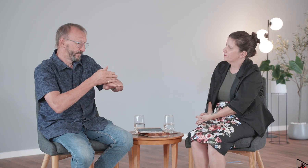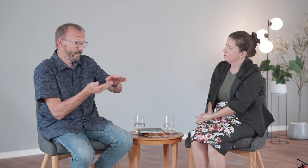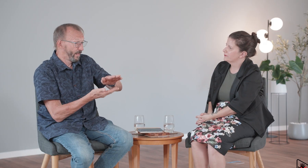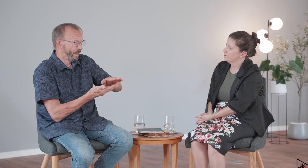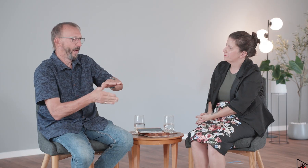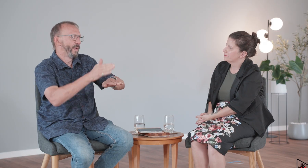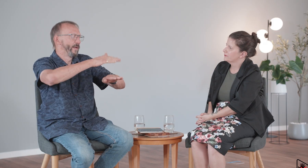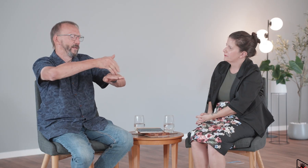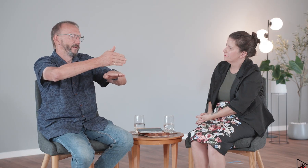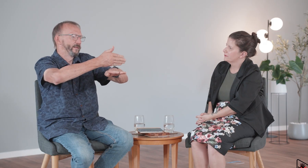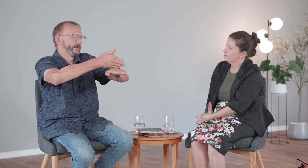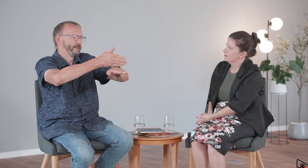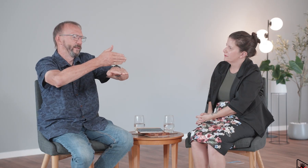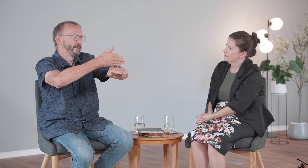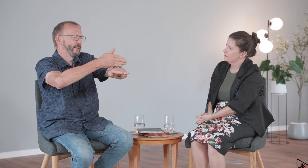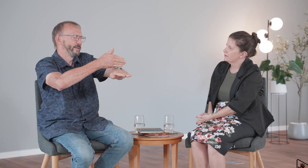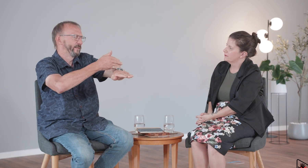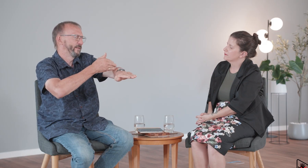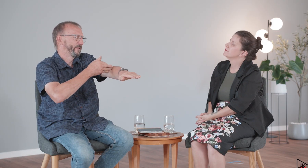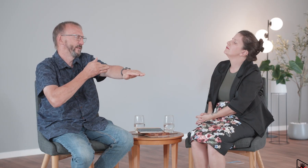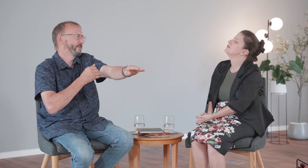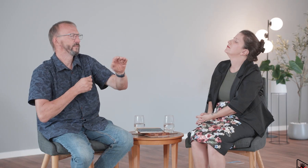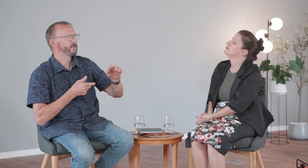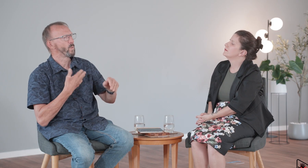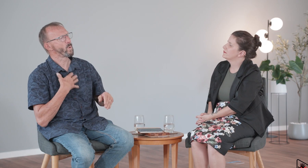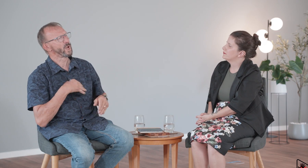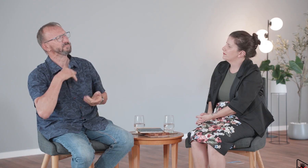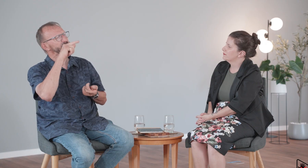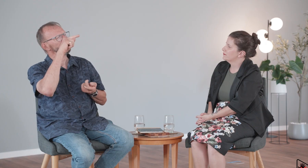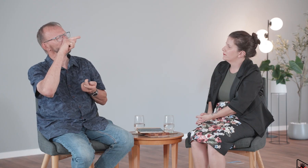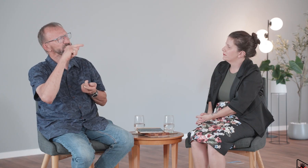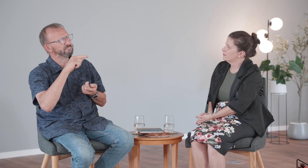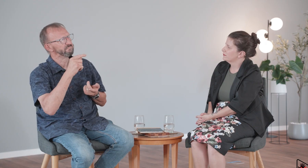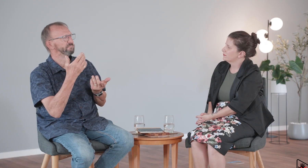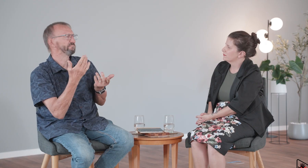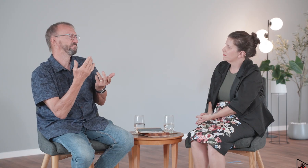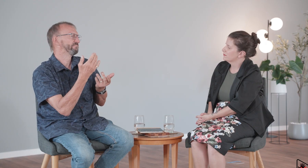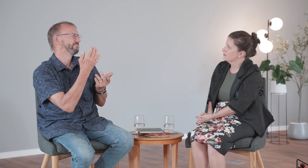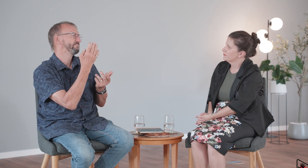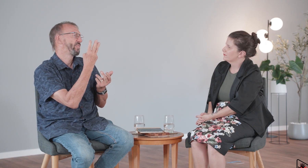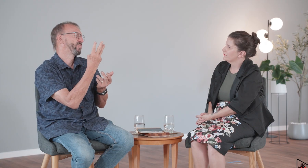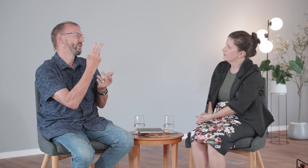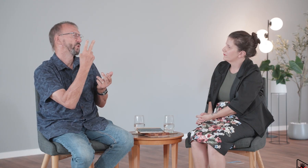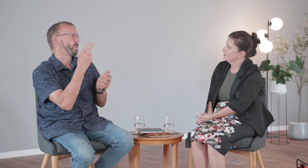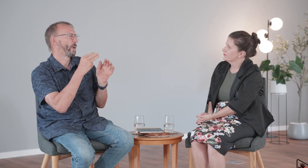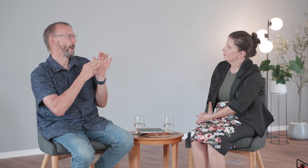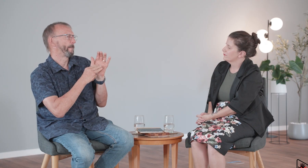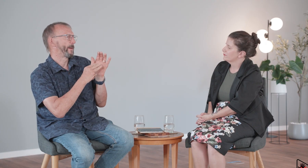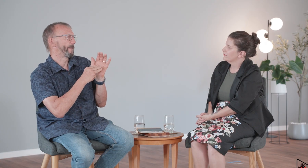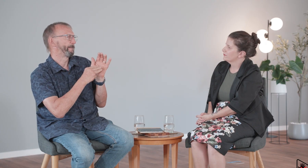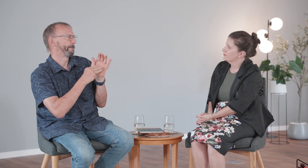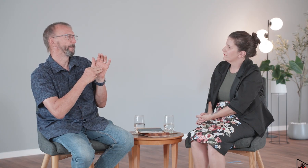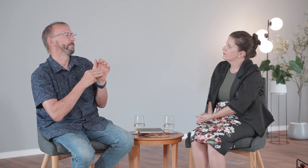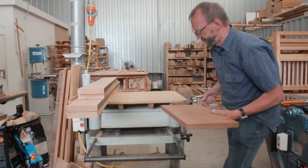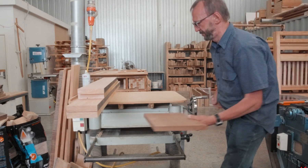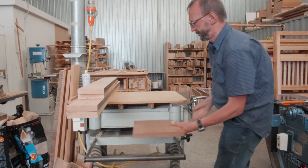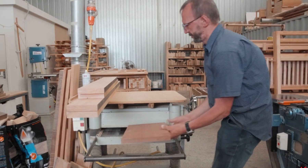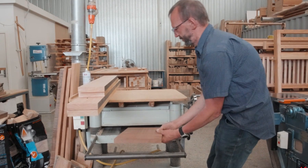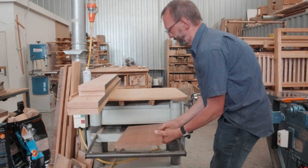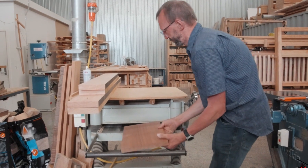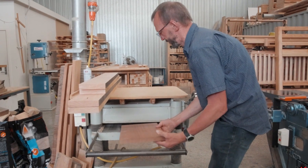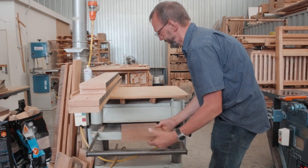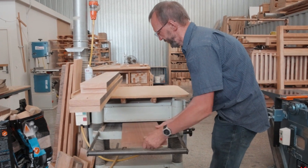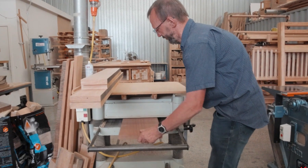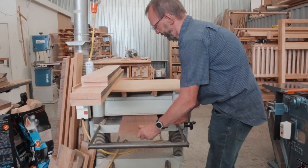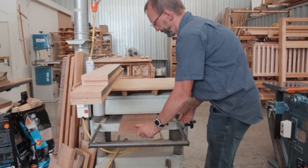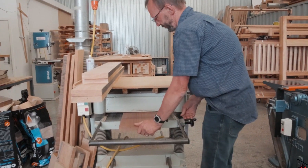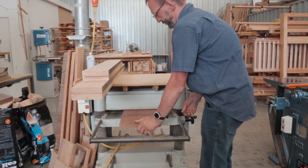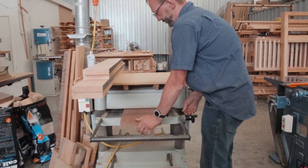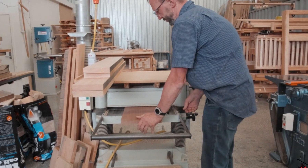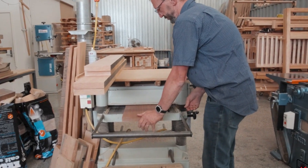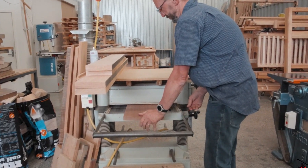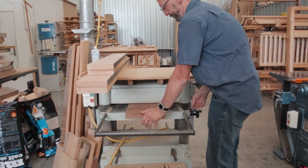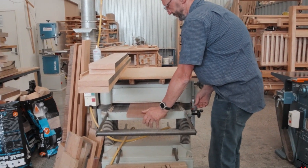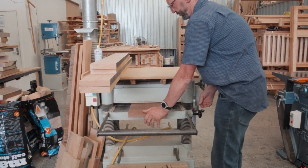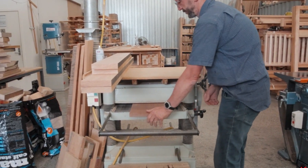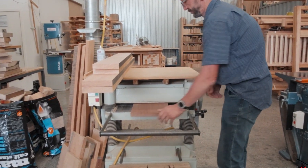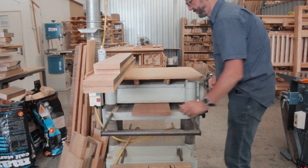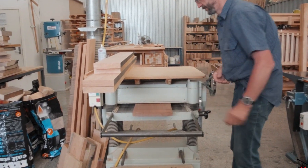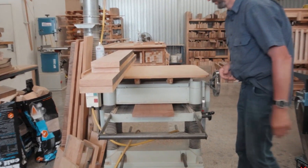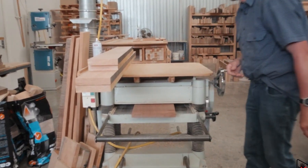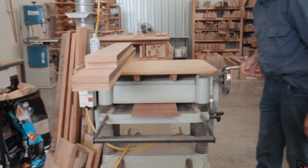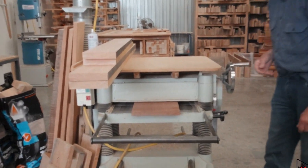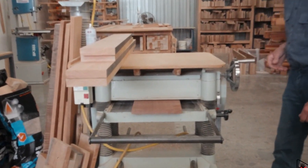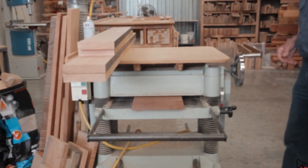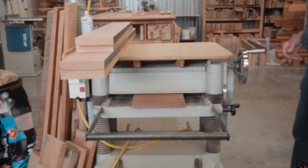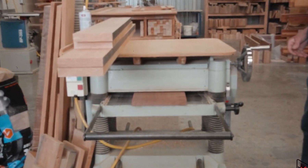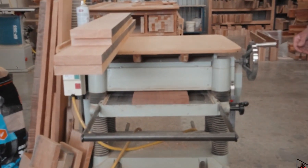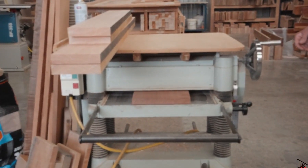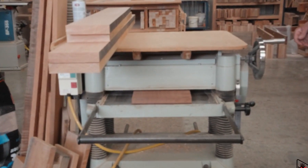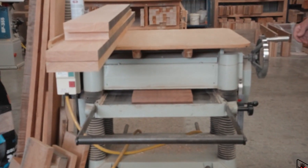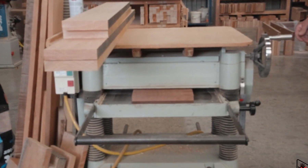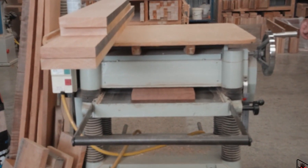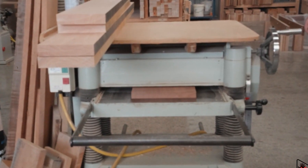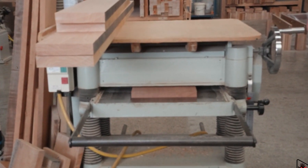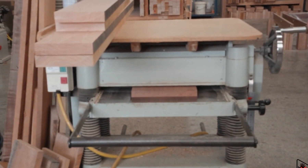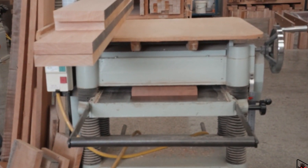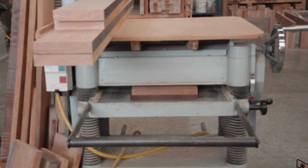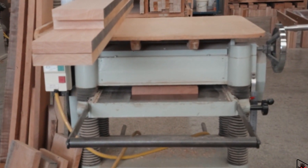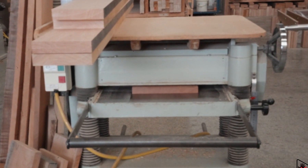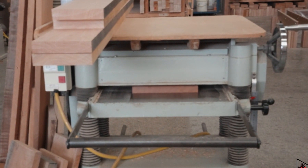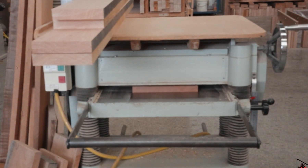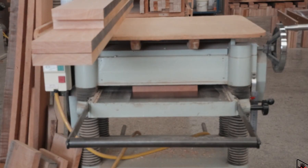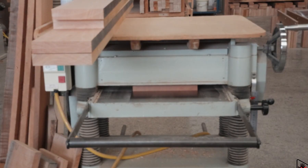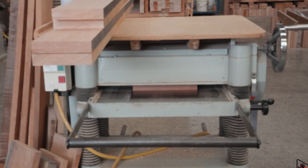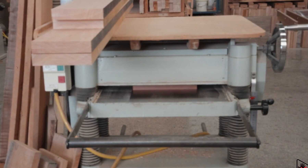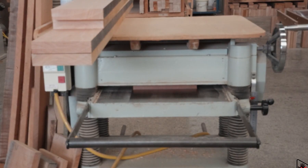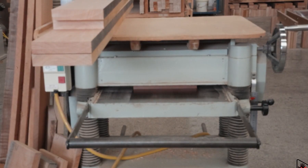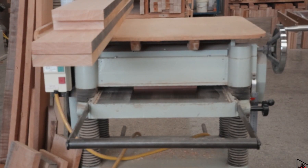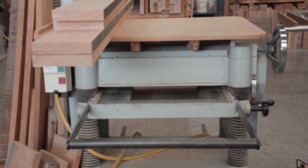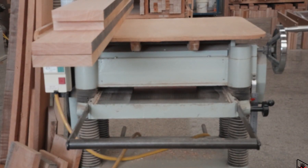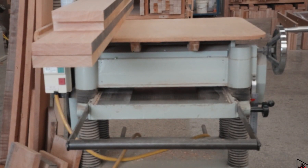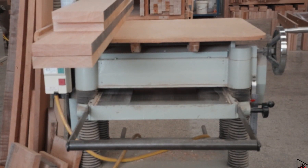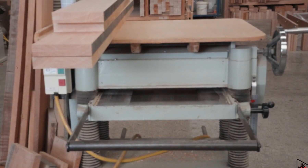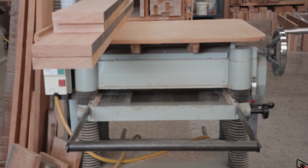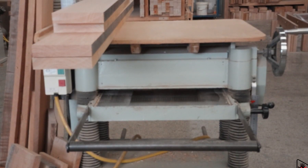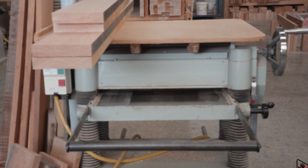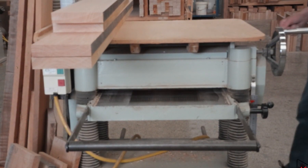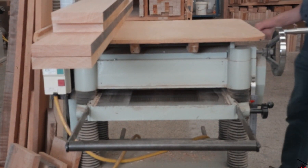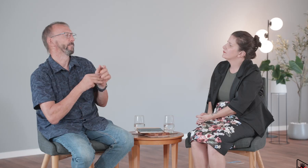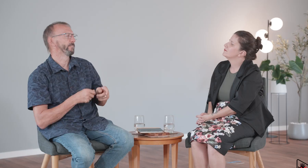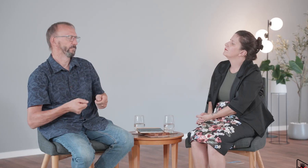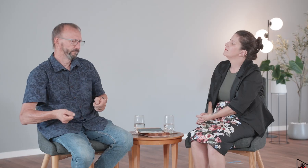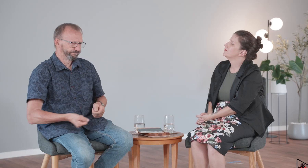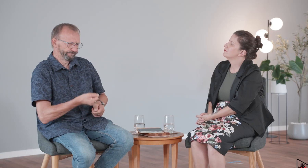the blades are on the top this time and you can select the thickness. So maybe 32 mm say.